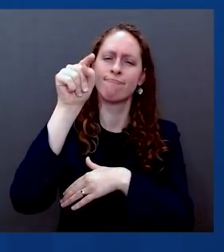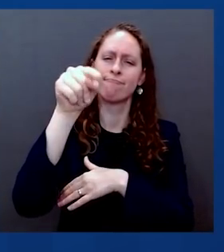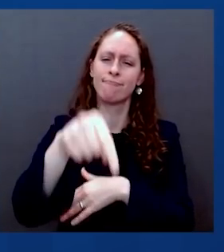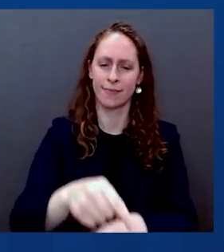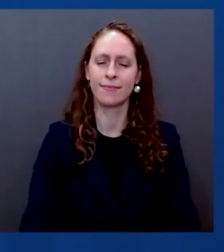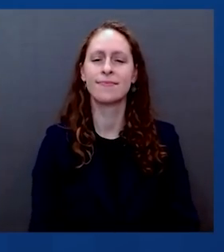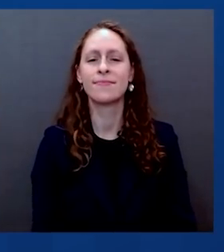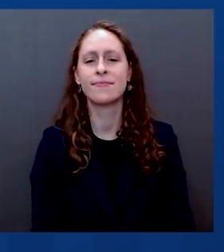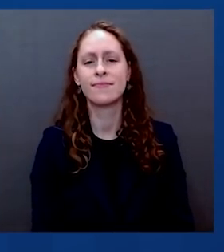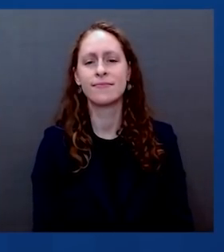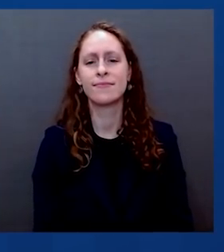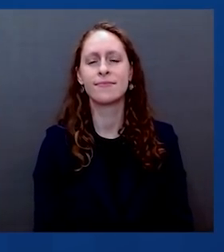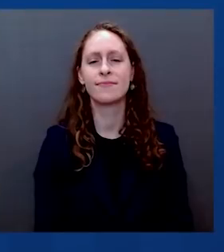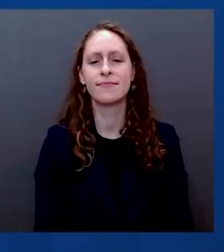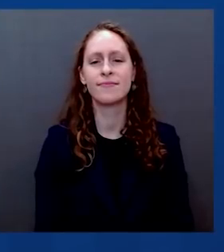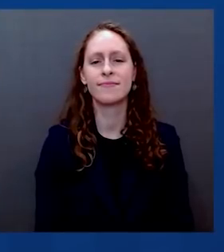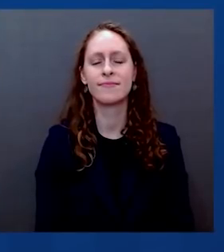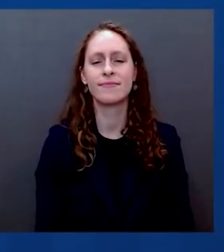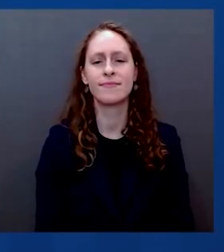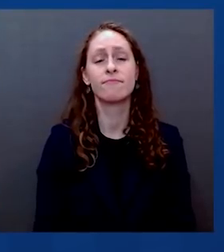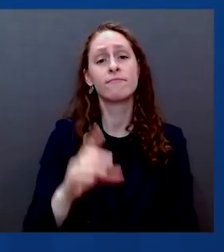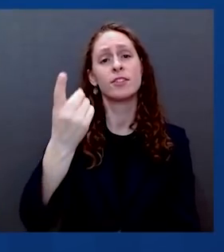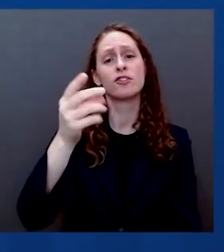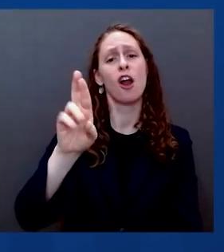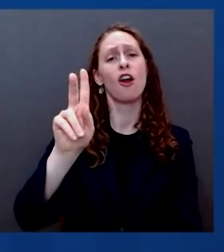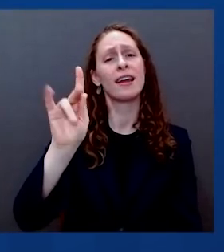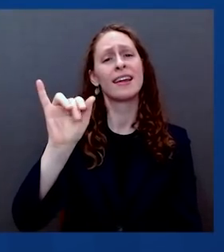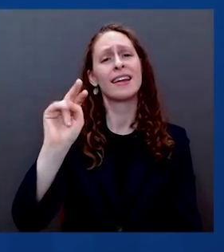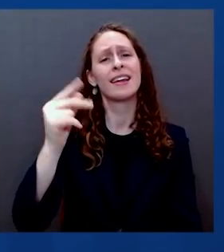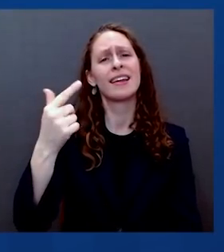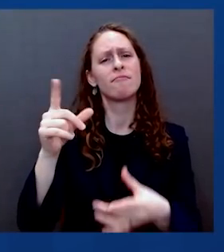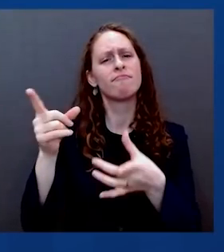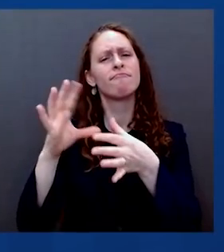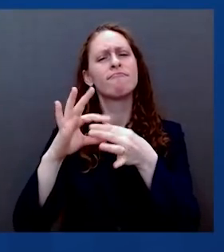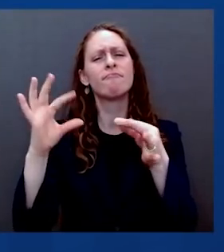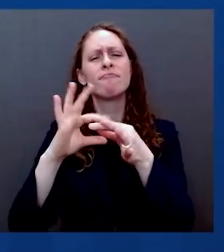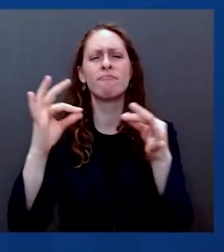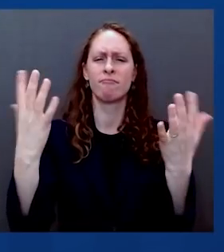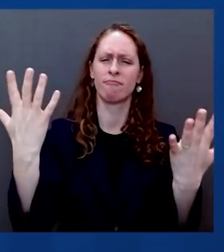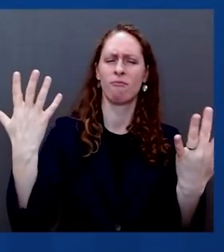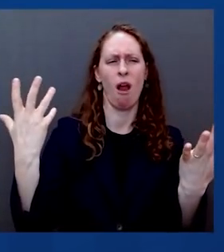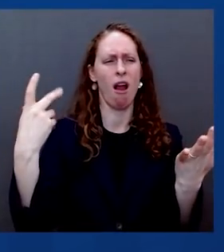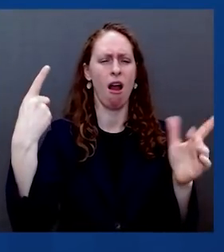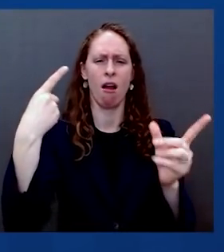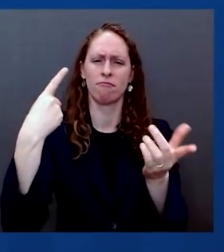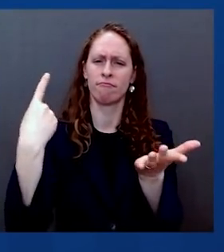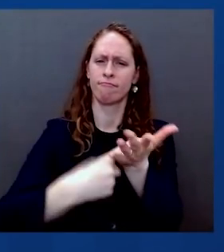The normalcy, the complacency that was denying